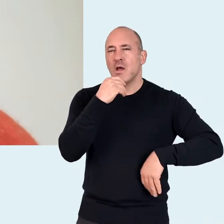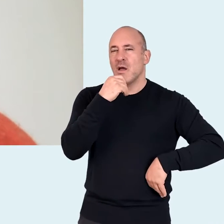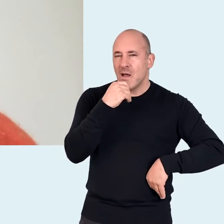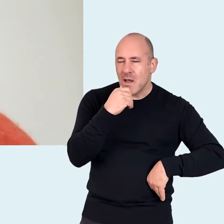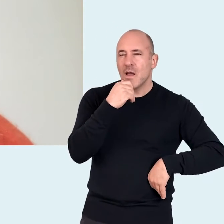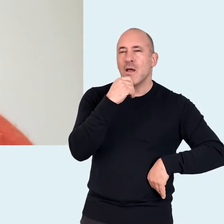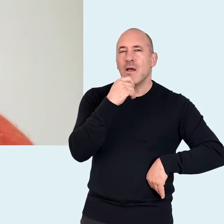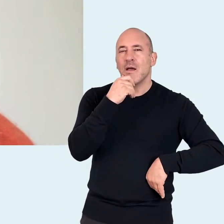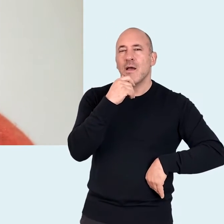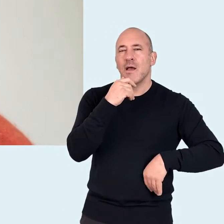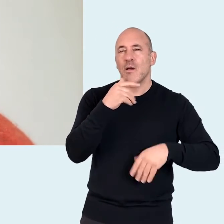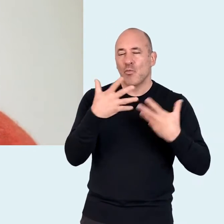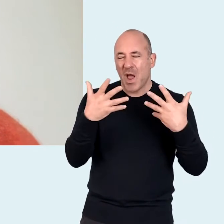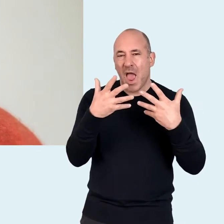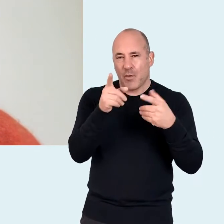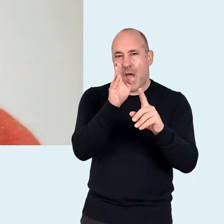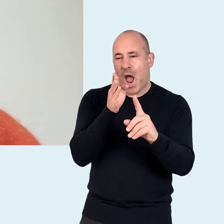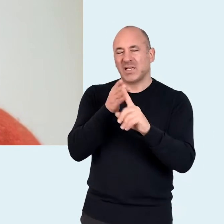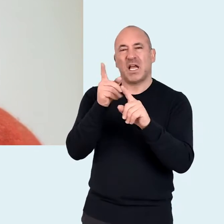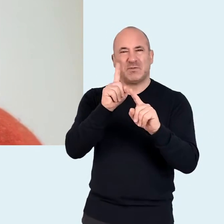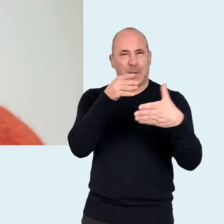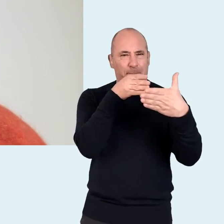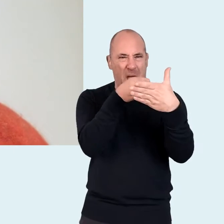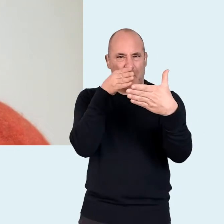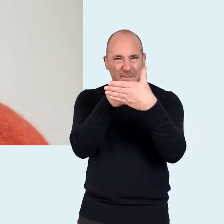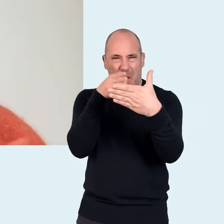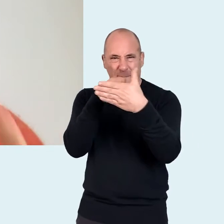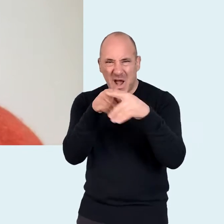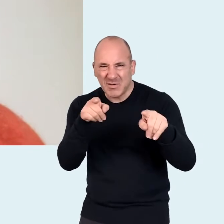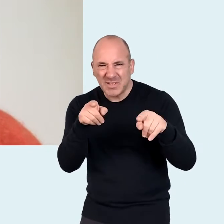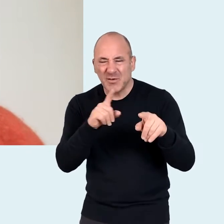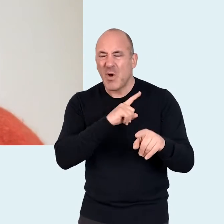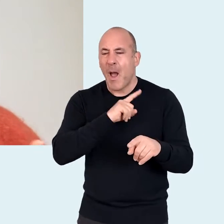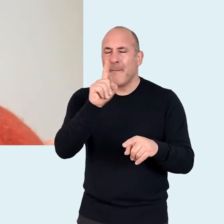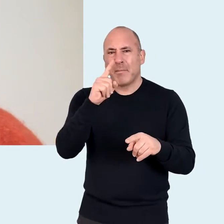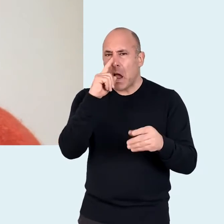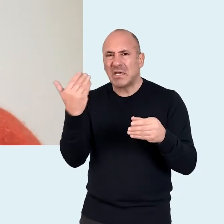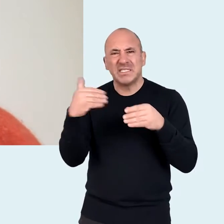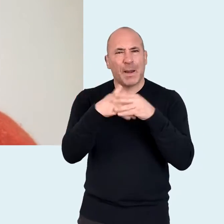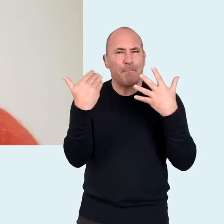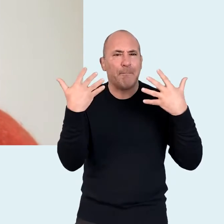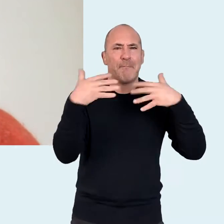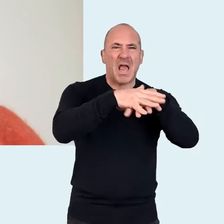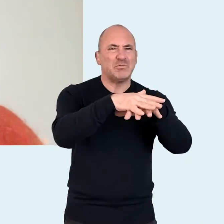It'll help you articulate what you stand for and identify the systemic barriers which exclude